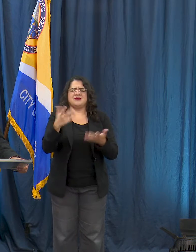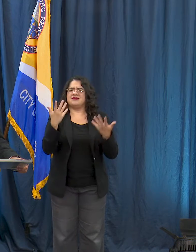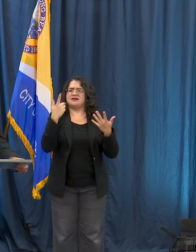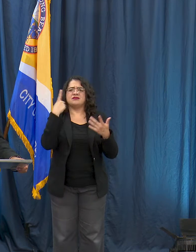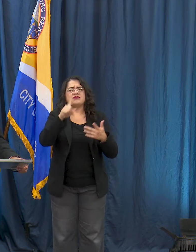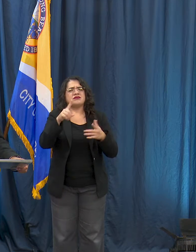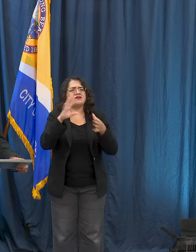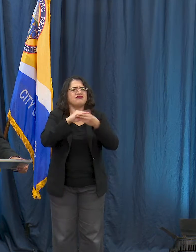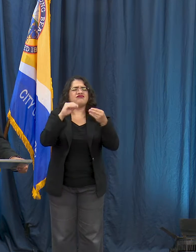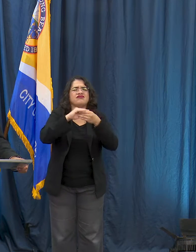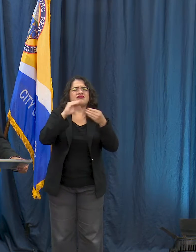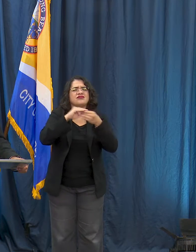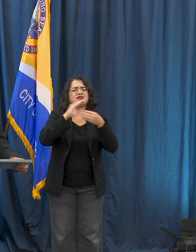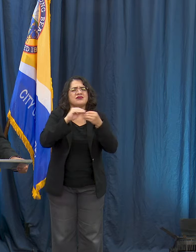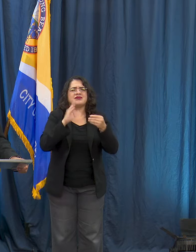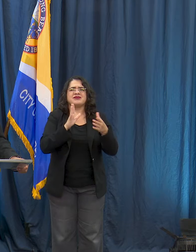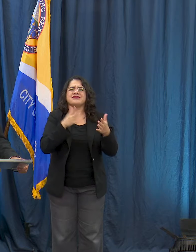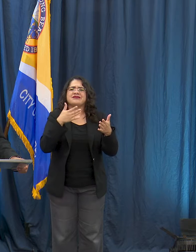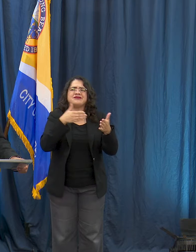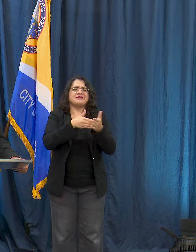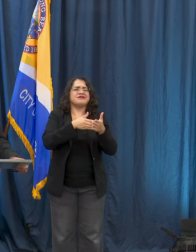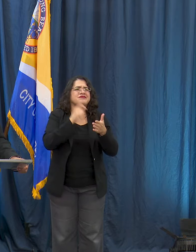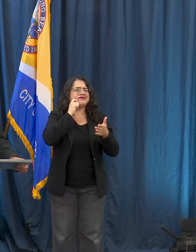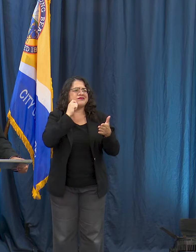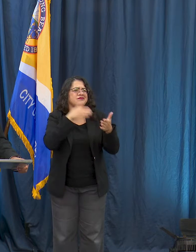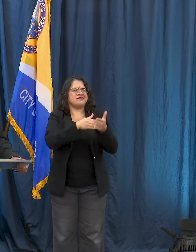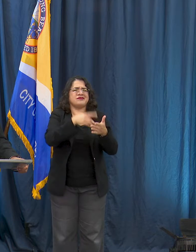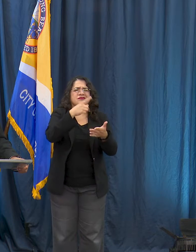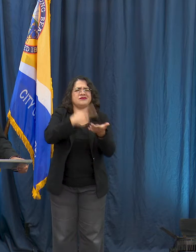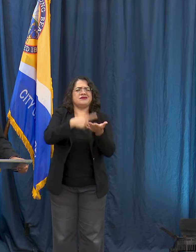the entire program for their work. I also